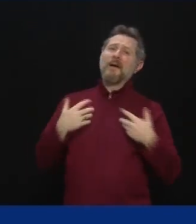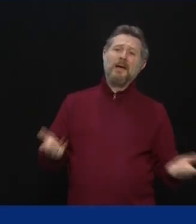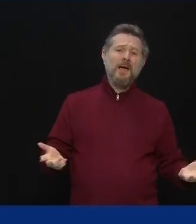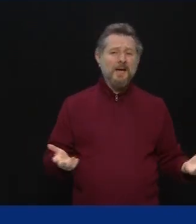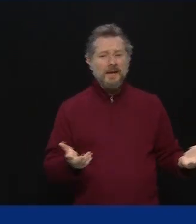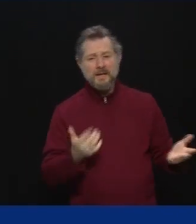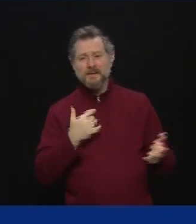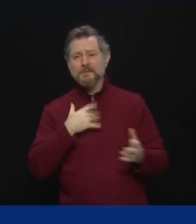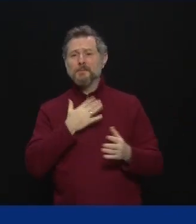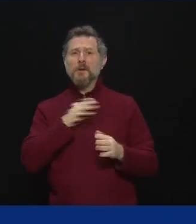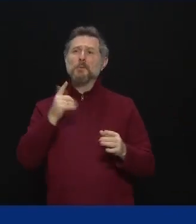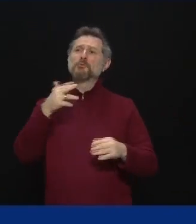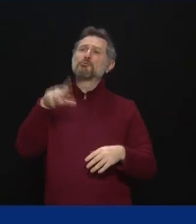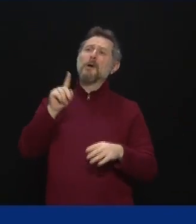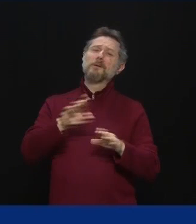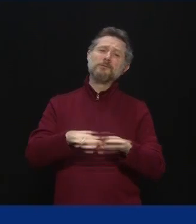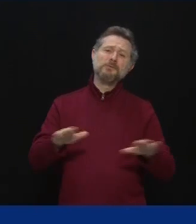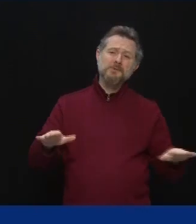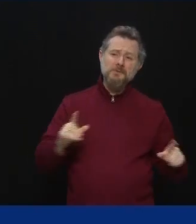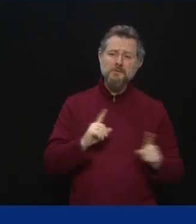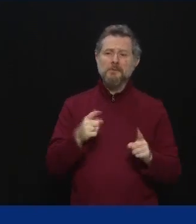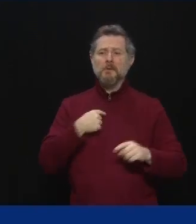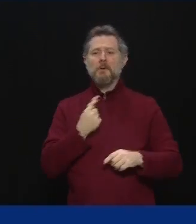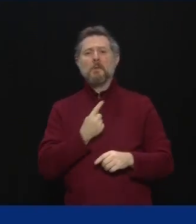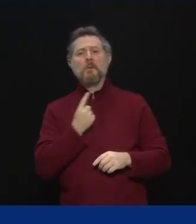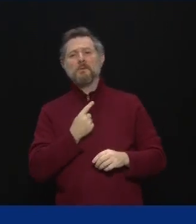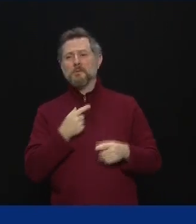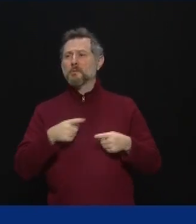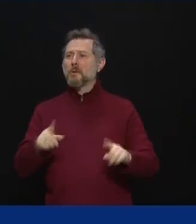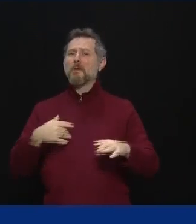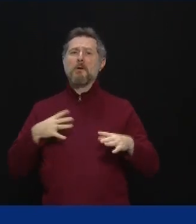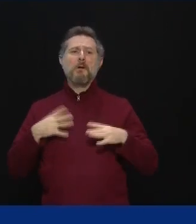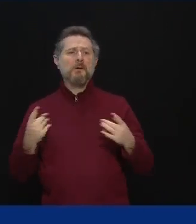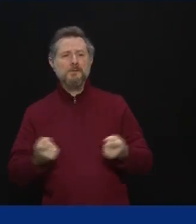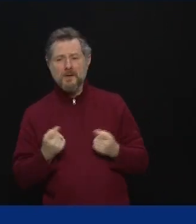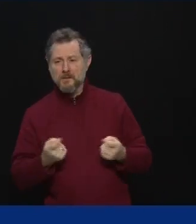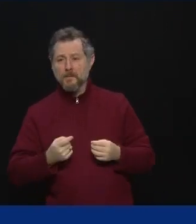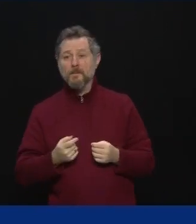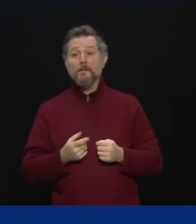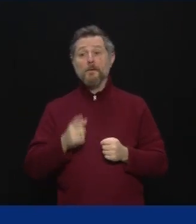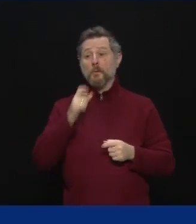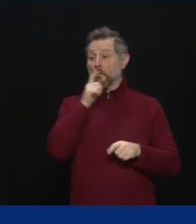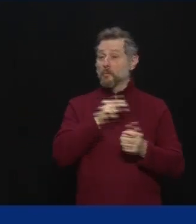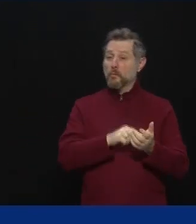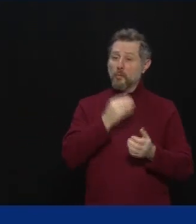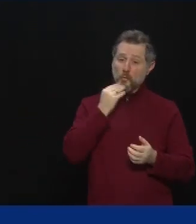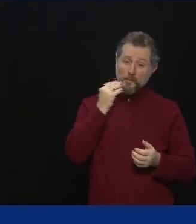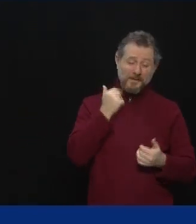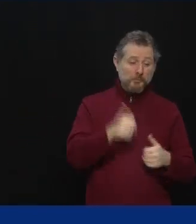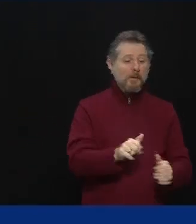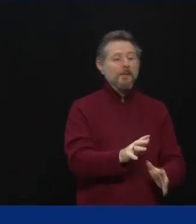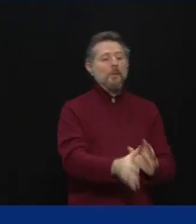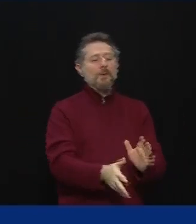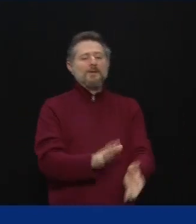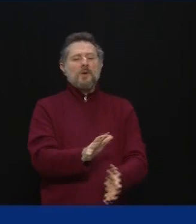LOOKING OUT THE WINDOW DAY AFTER DAY AFTER DAY WONDERING WHETHER LOVED ONES, GRANDCHILDREN, THEIR